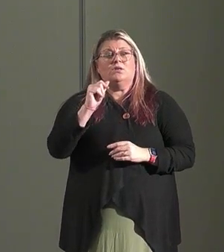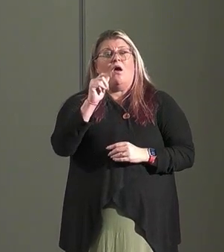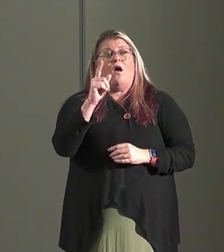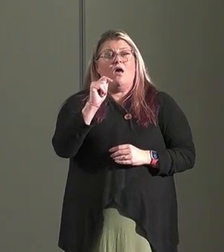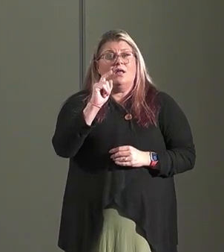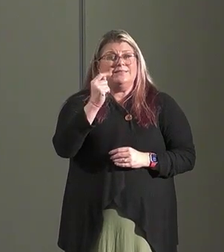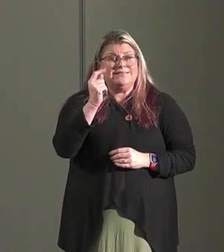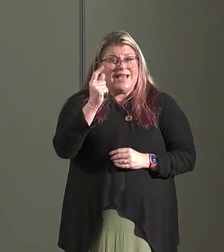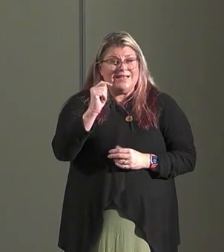labels people make a effort and we're not there yet. On things where people need to